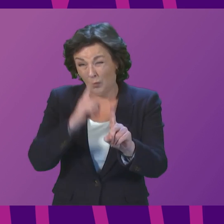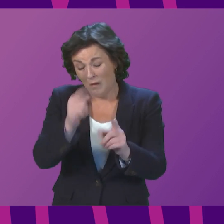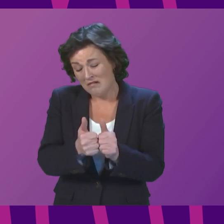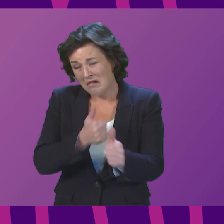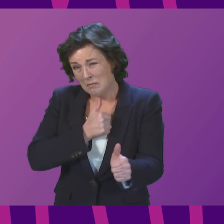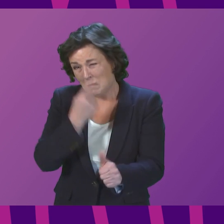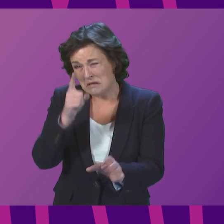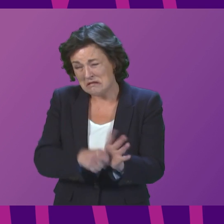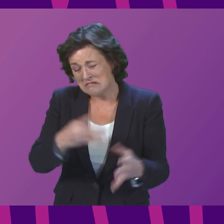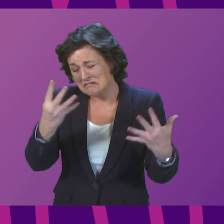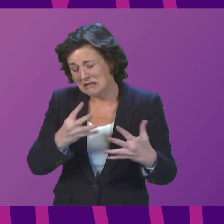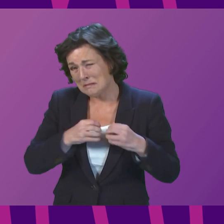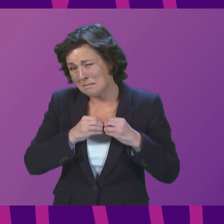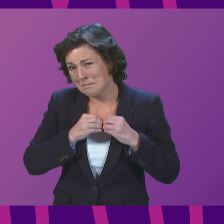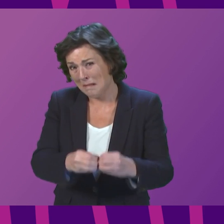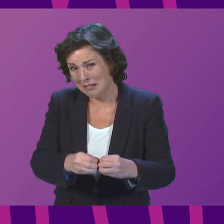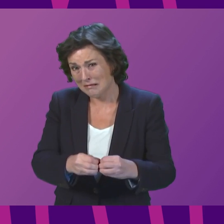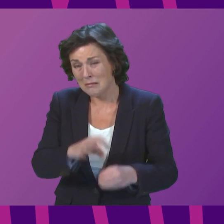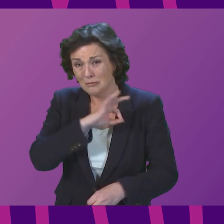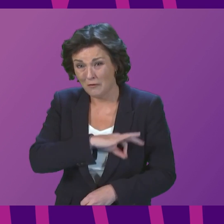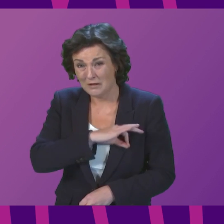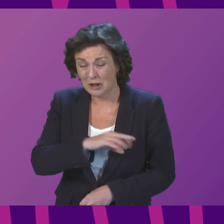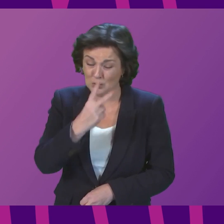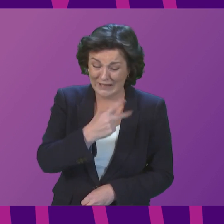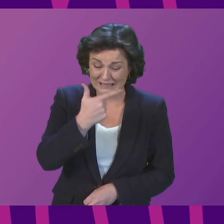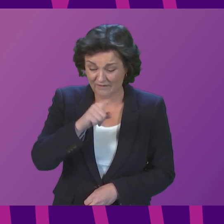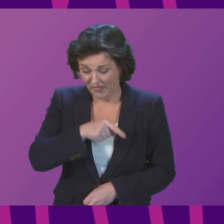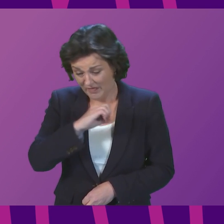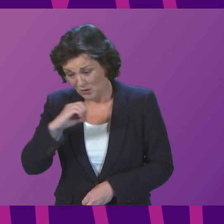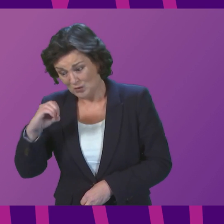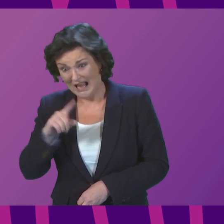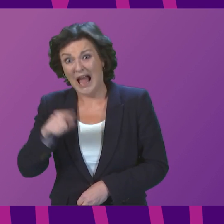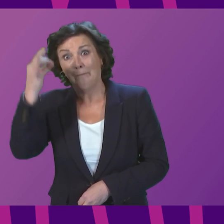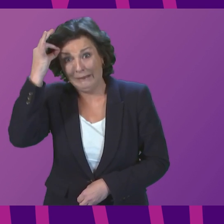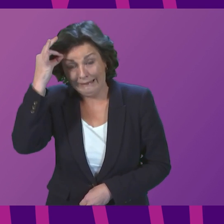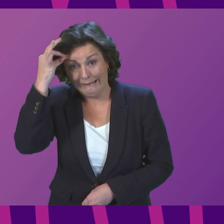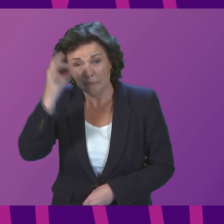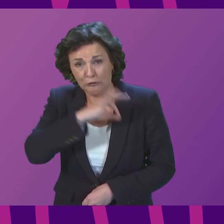equates to £27,000 a minute, will not mean that the company will disappear.